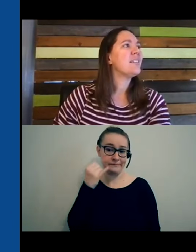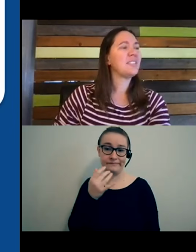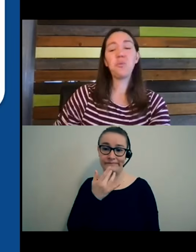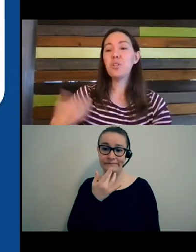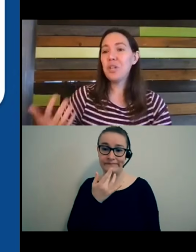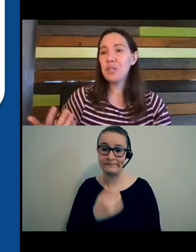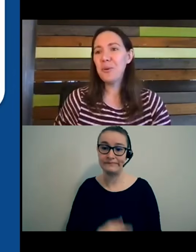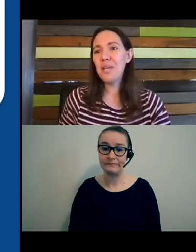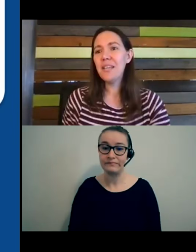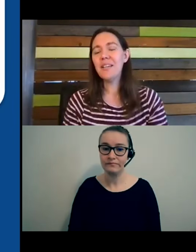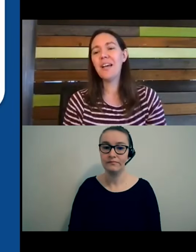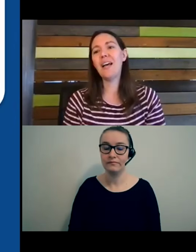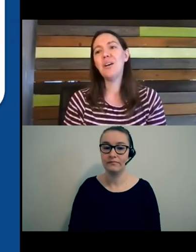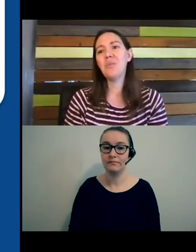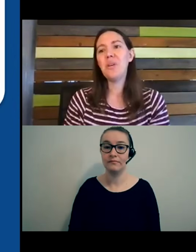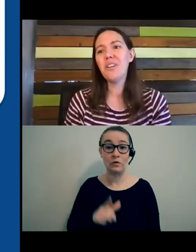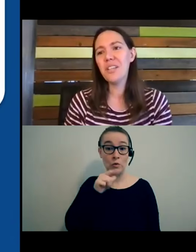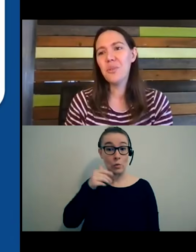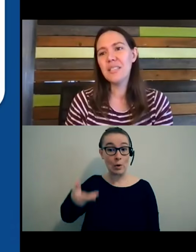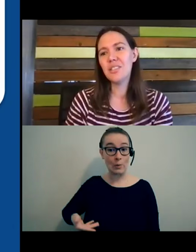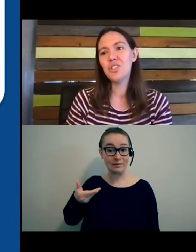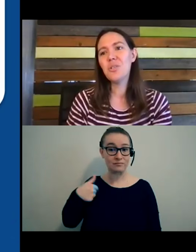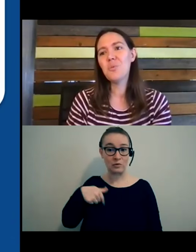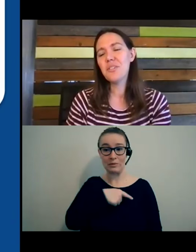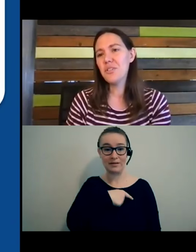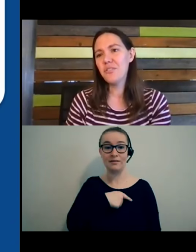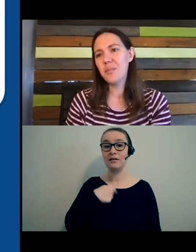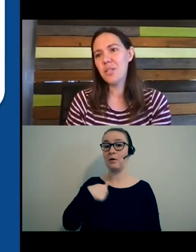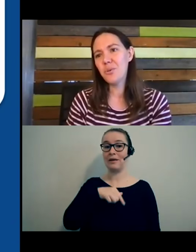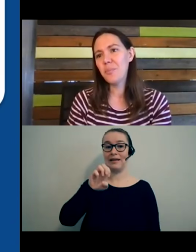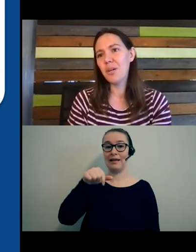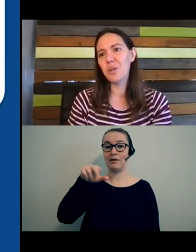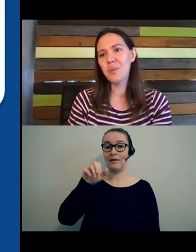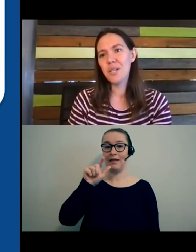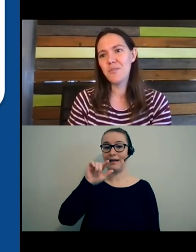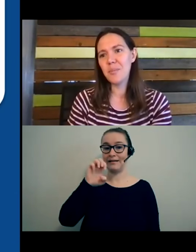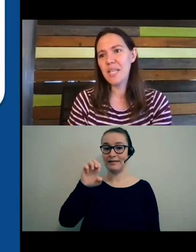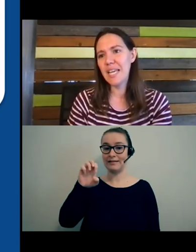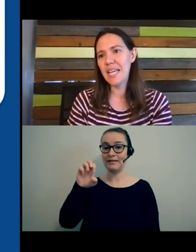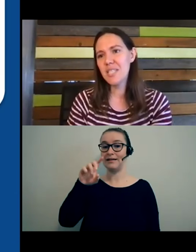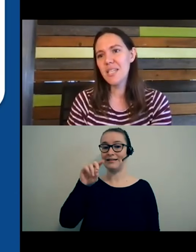So, real quick, who are we? We are Equalize Digital, we're a Certified B Corp and a WordPress VIP agency,